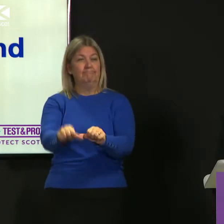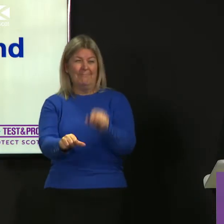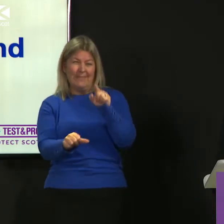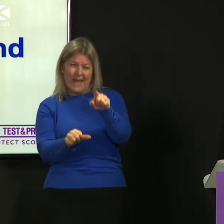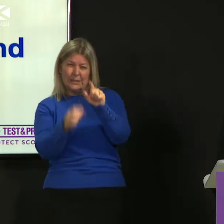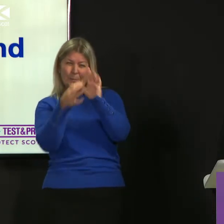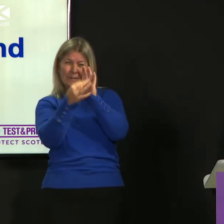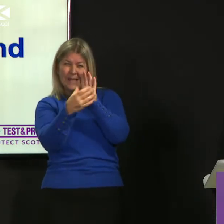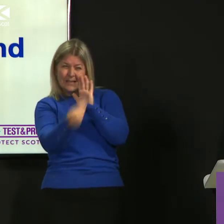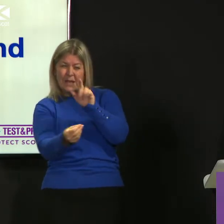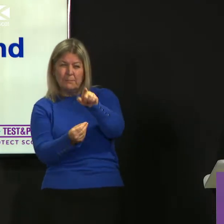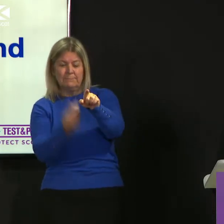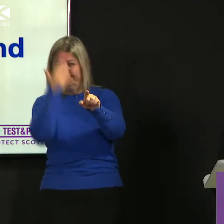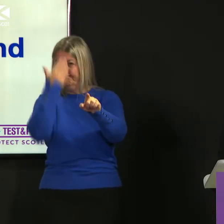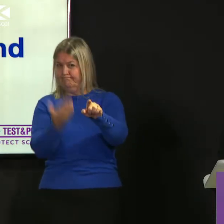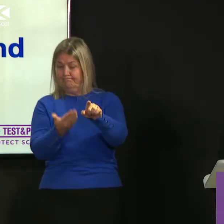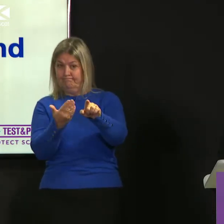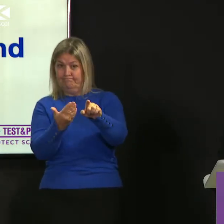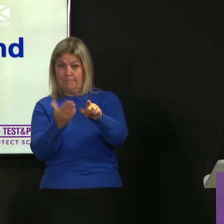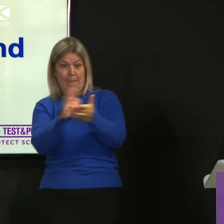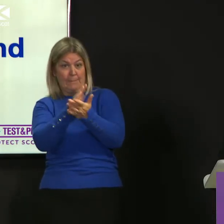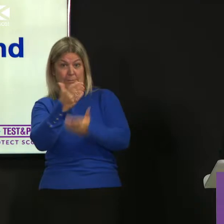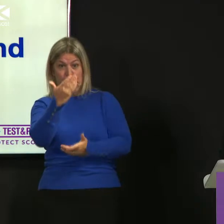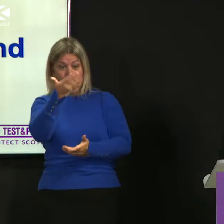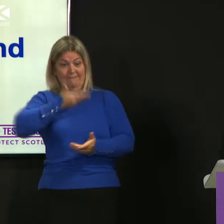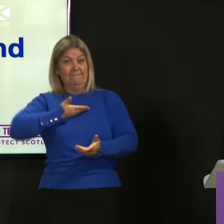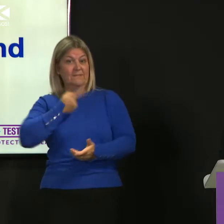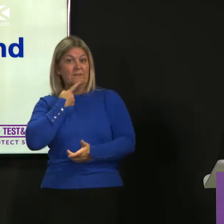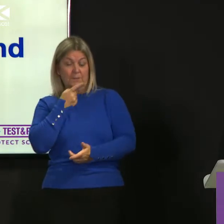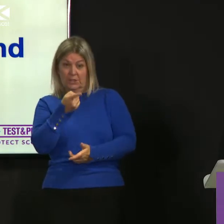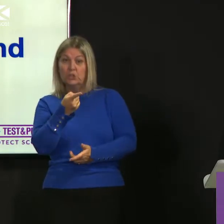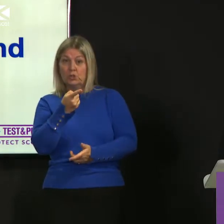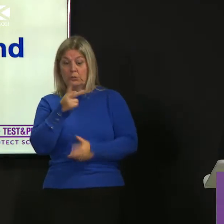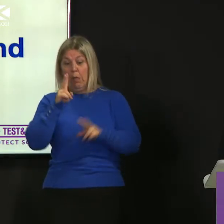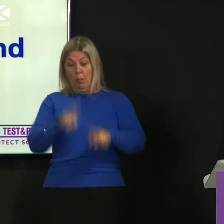but I am happy to look at that to see if in this instance there has been a false alert.